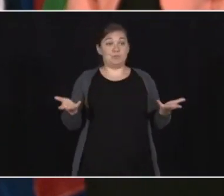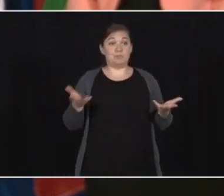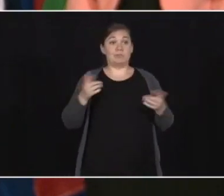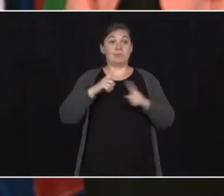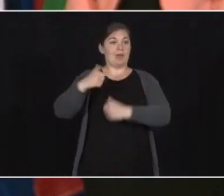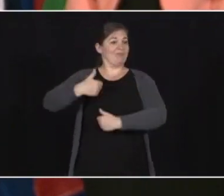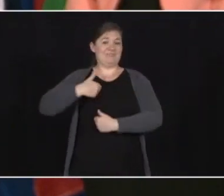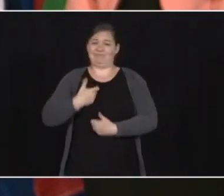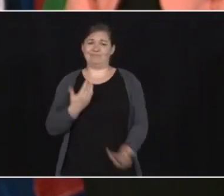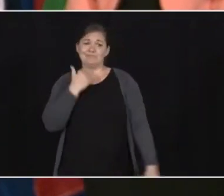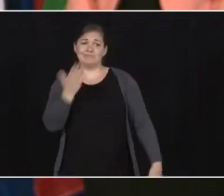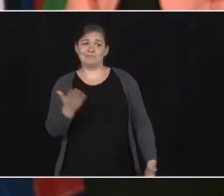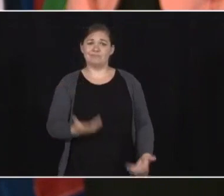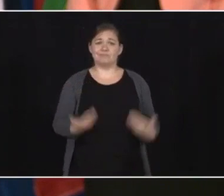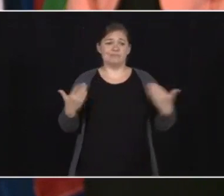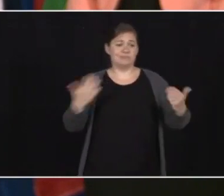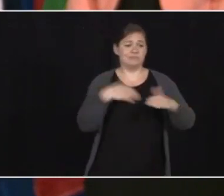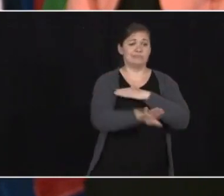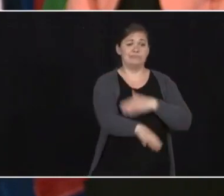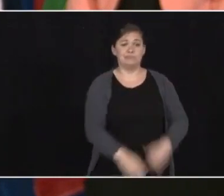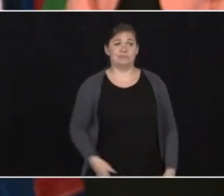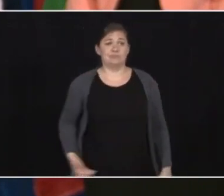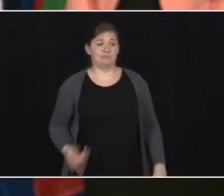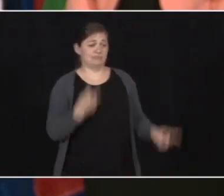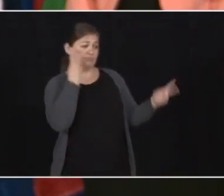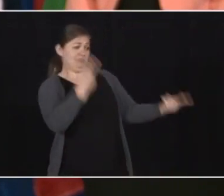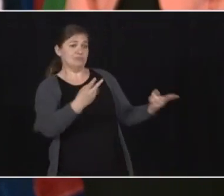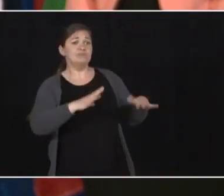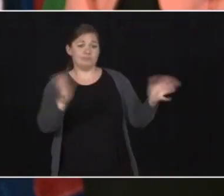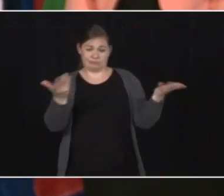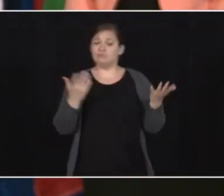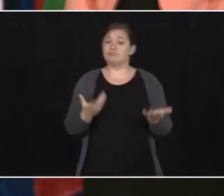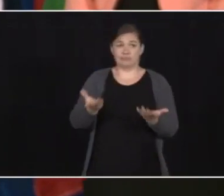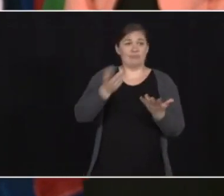You need someone transparent like the military to go in there and here